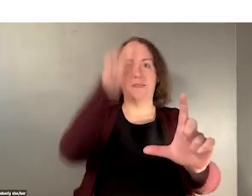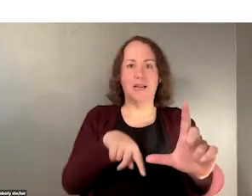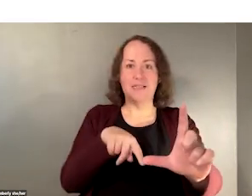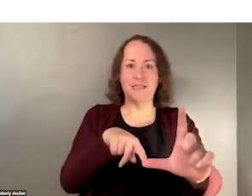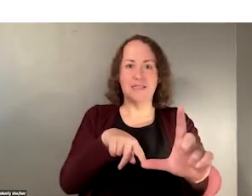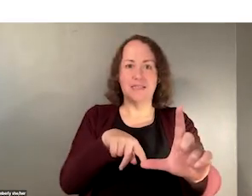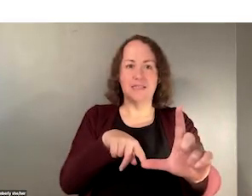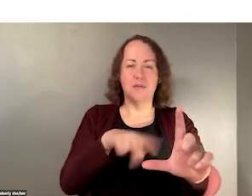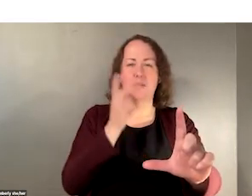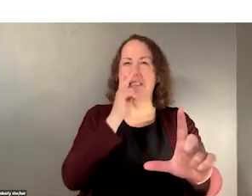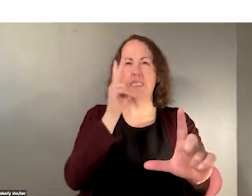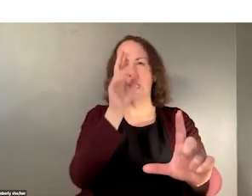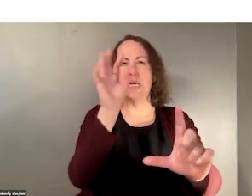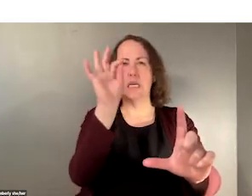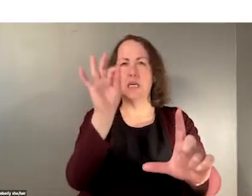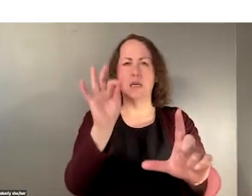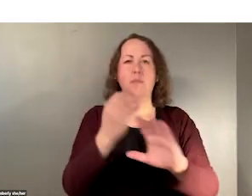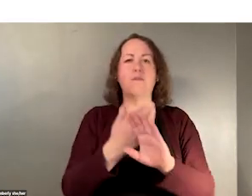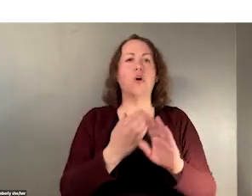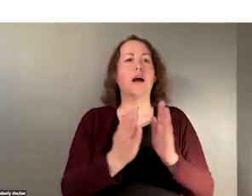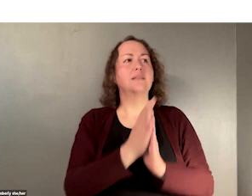and finalize things, that would be really helpful.